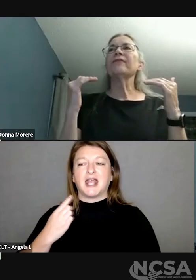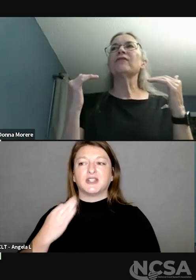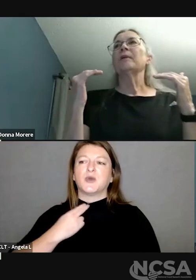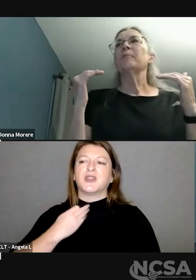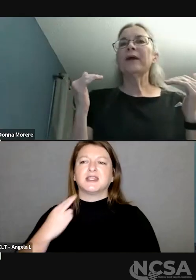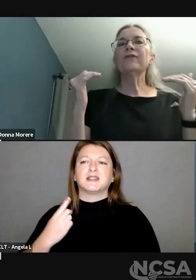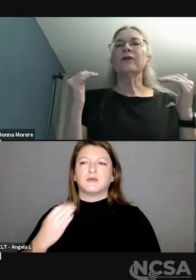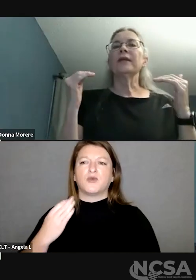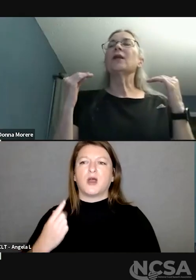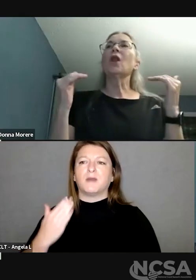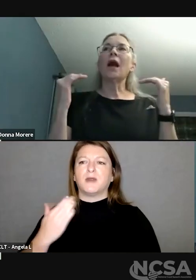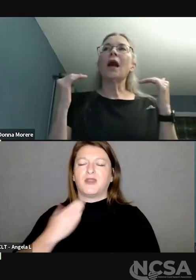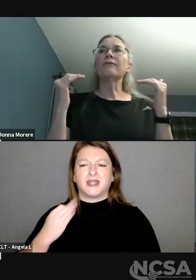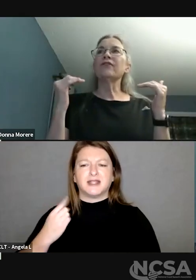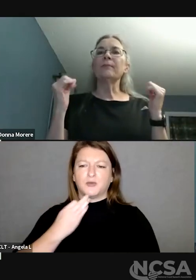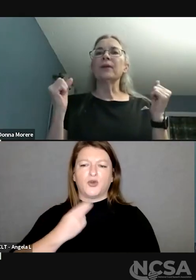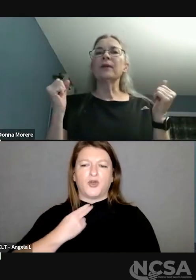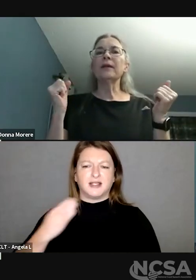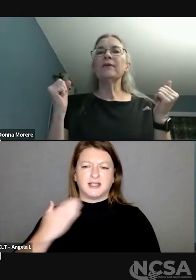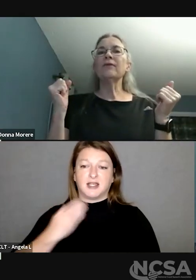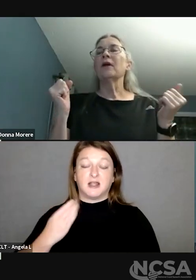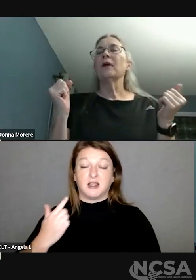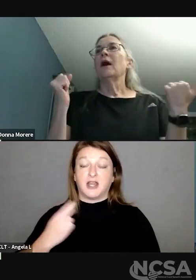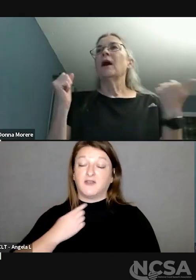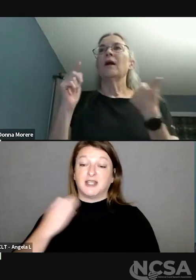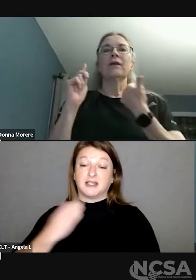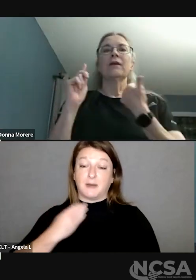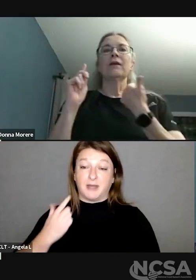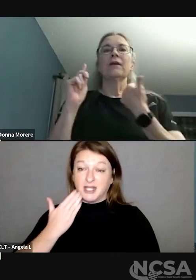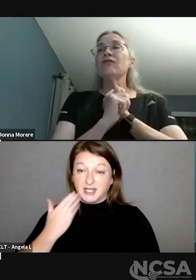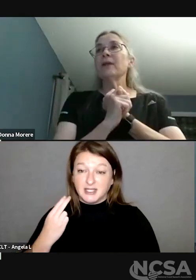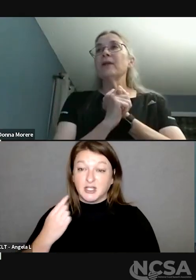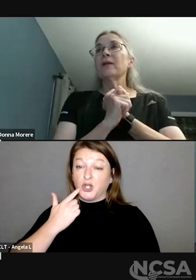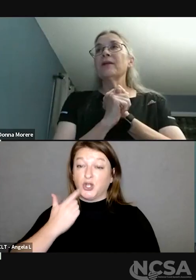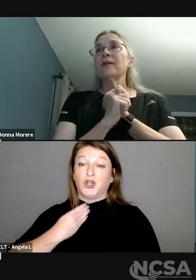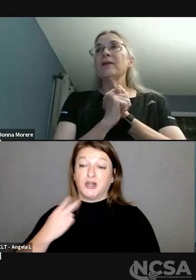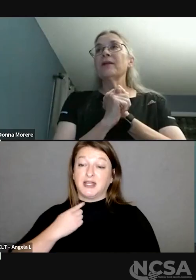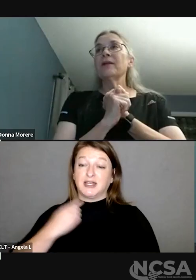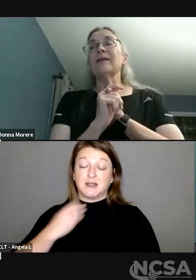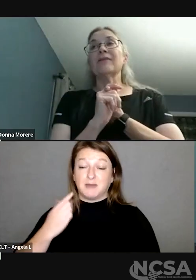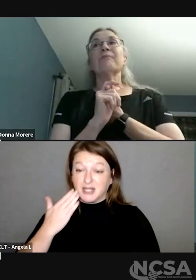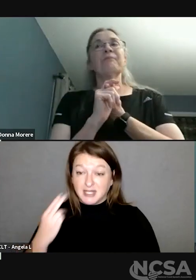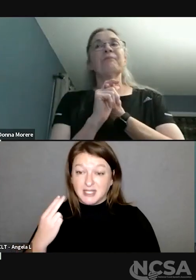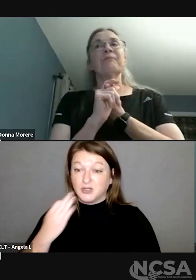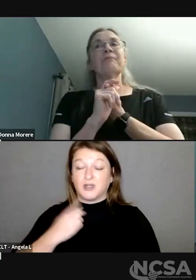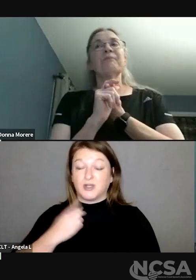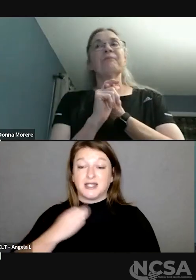that's present in a lot of disabilities, learning disabilities, reading disabilities, troubles with phonemes.